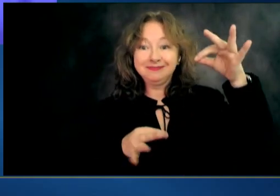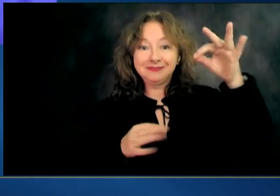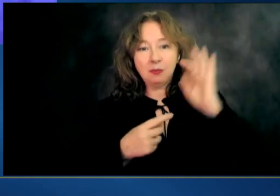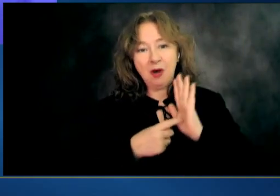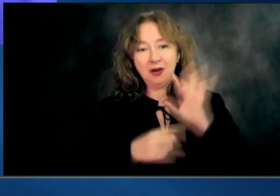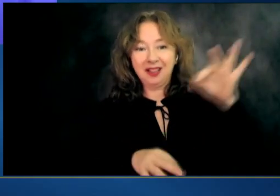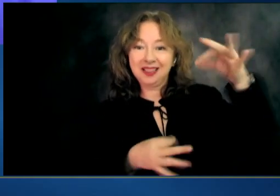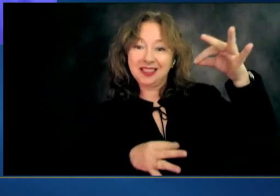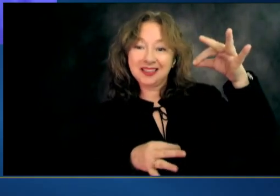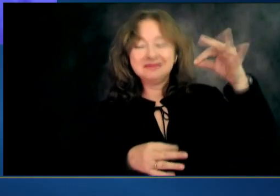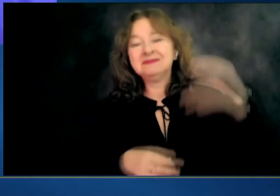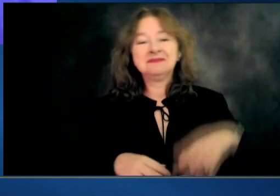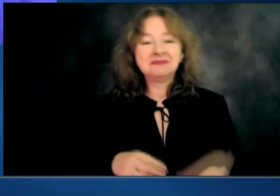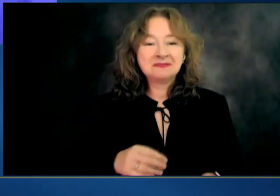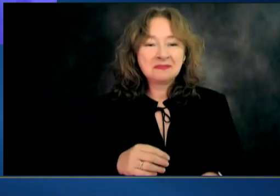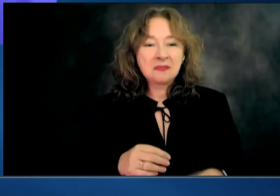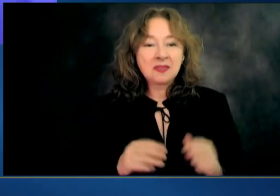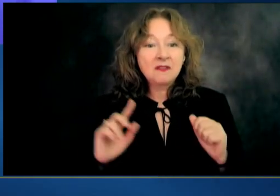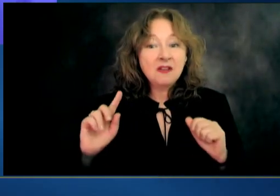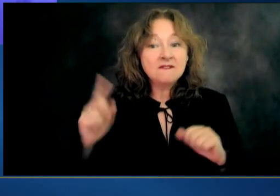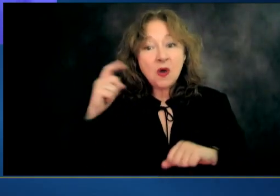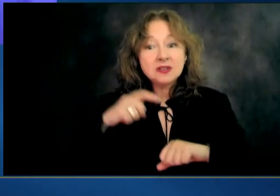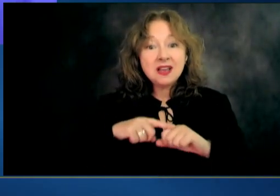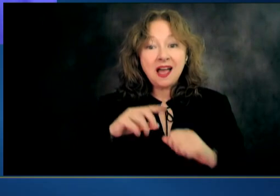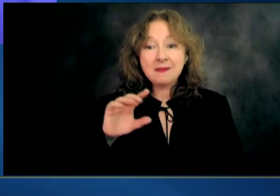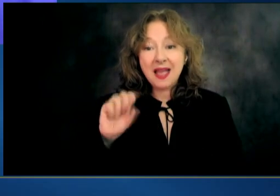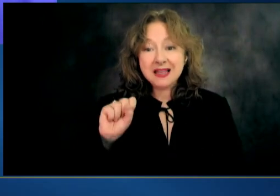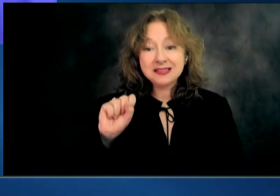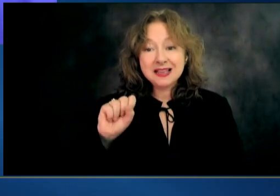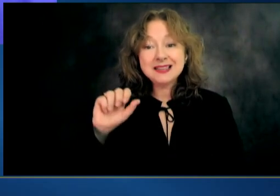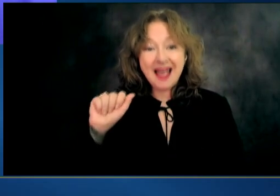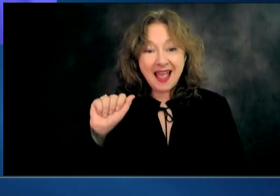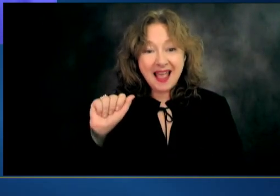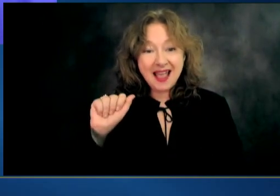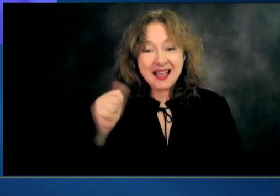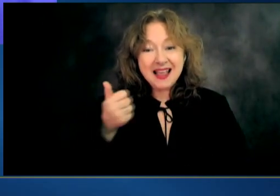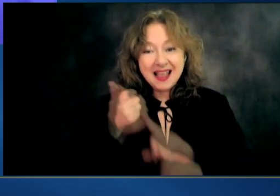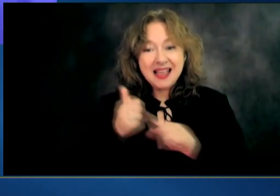For the first time, SSA is actually reaching out to the sickle cell